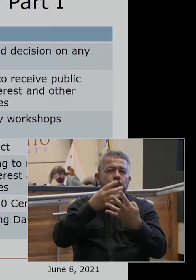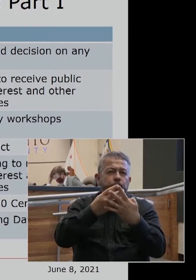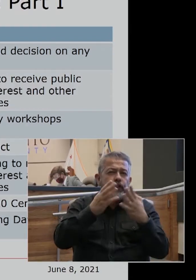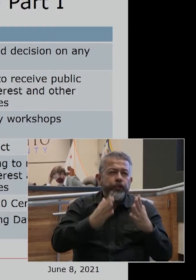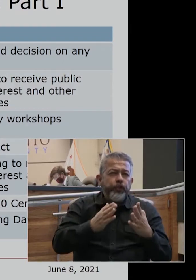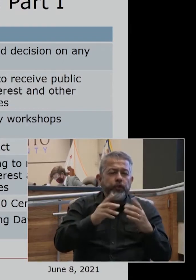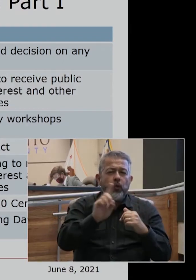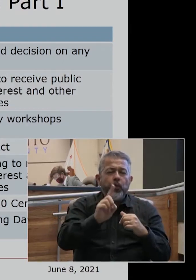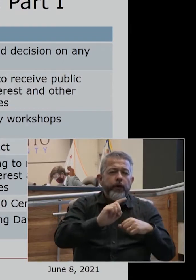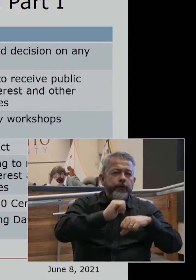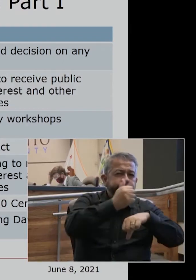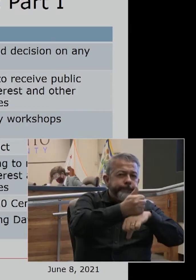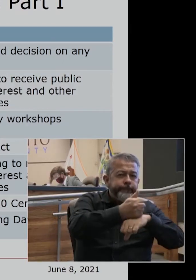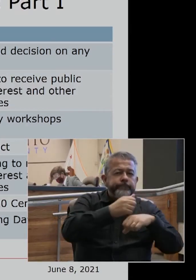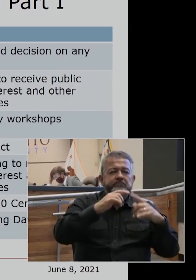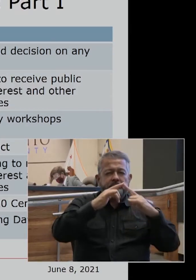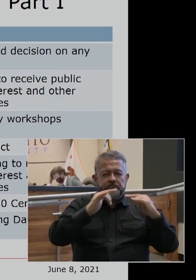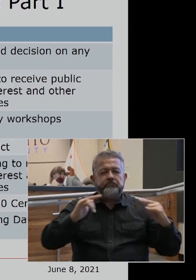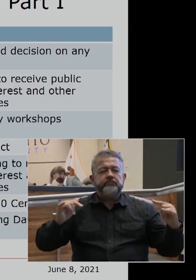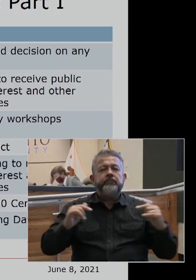MASSAGING OF THE DATA BASED ON PRISONER LOCATION AND WREEL HAVE